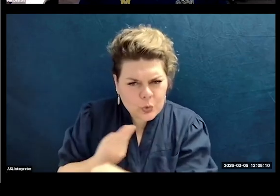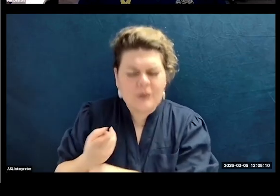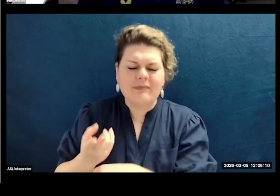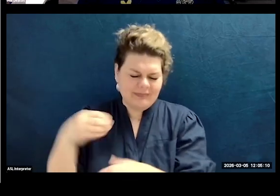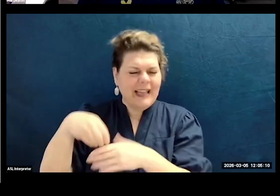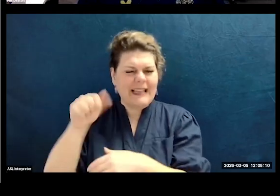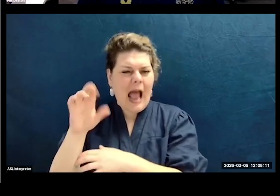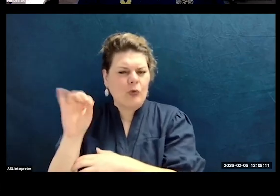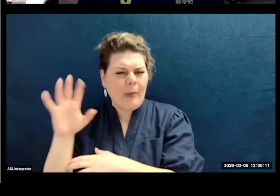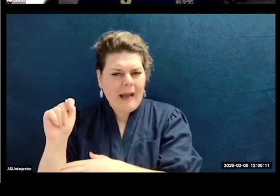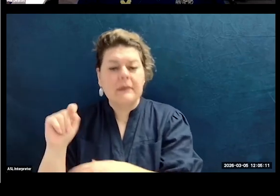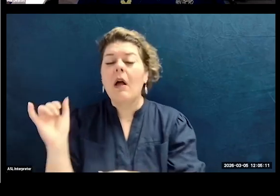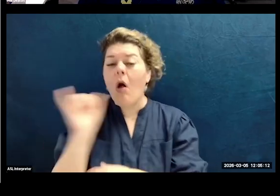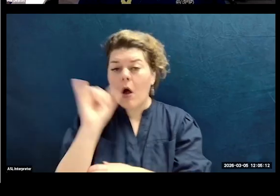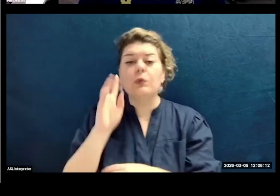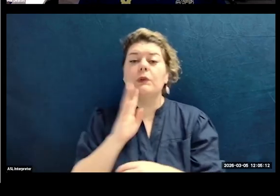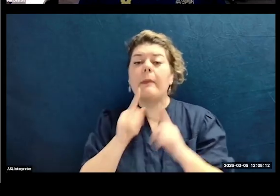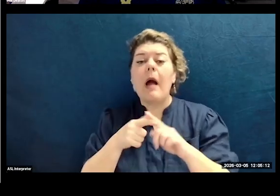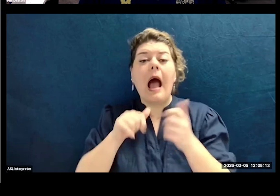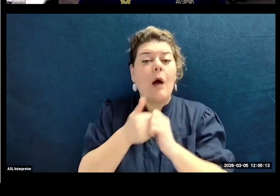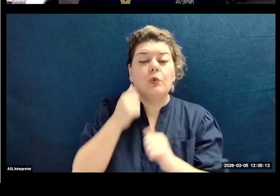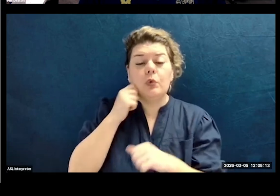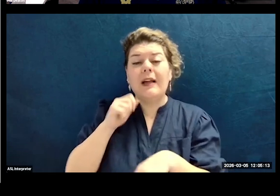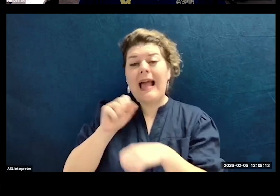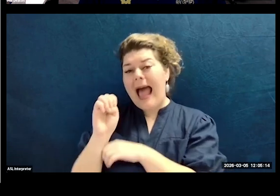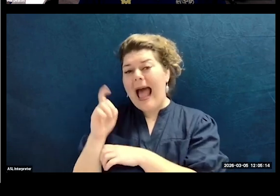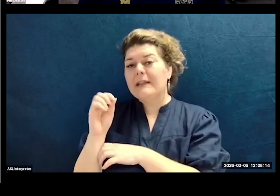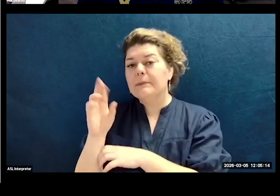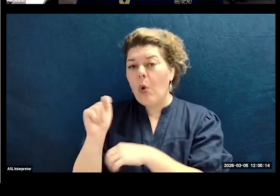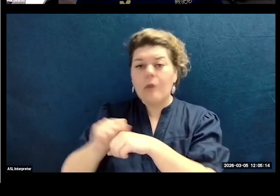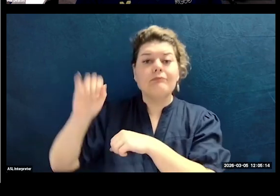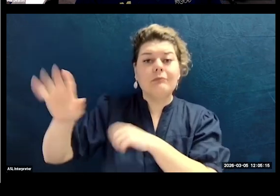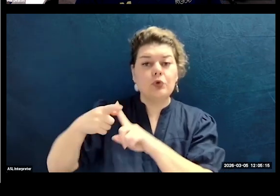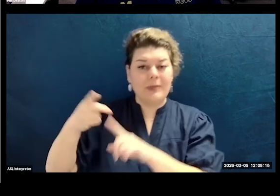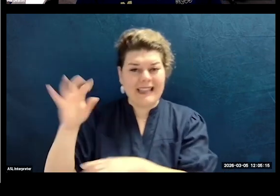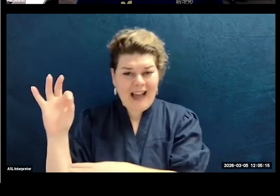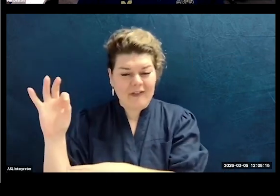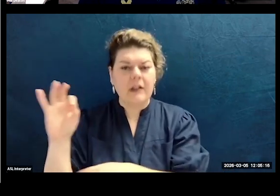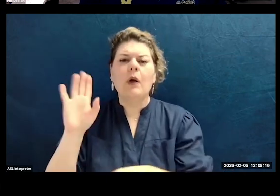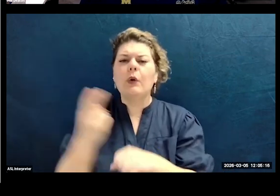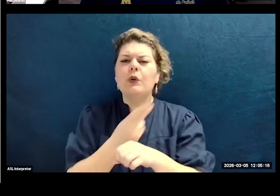We'll also talk about how to export to a tagged PDF and we'll talk about manual tagging versus auto-tagging,